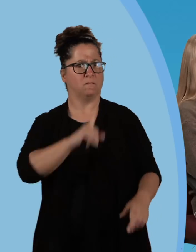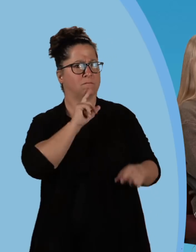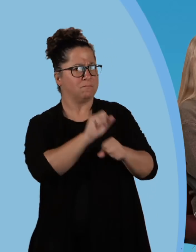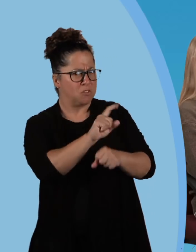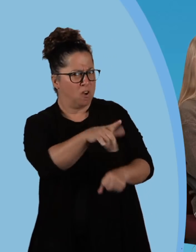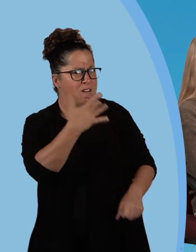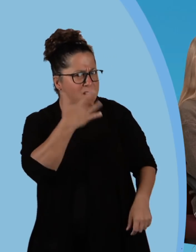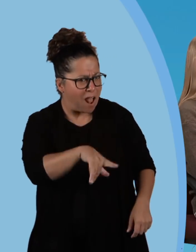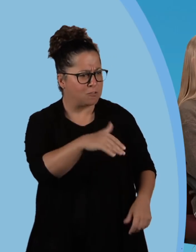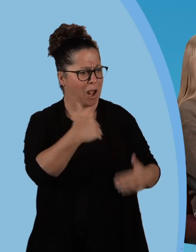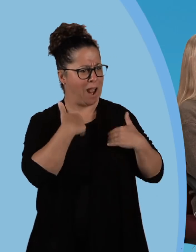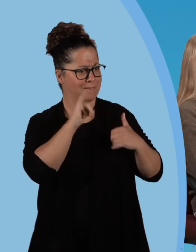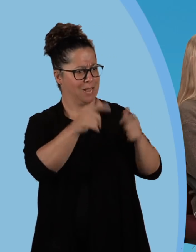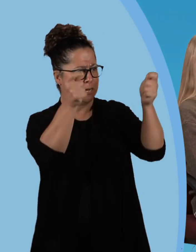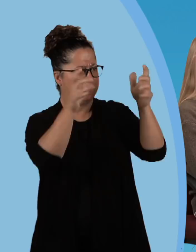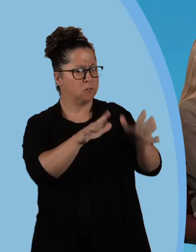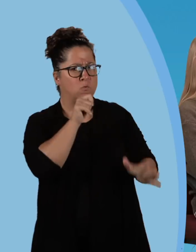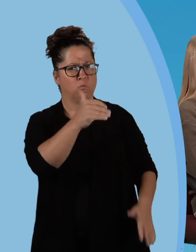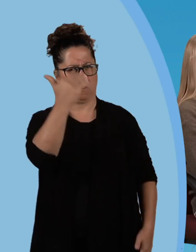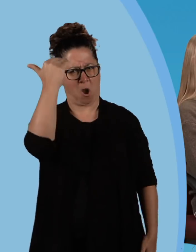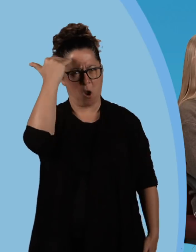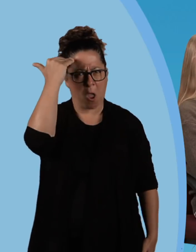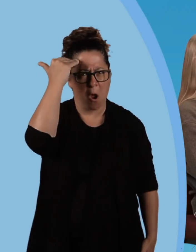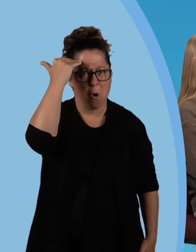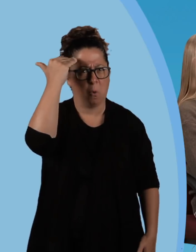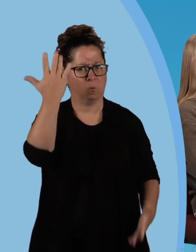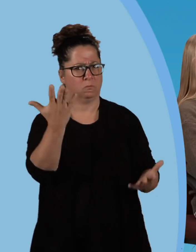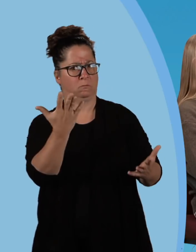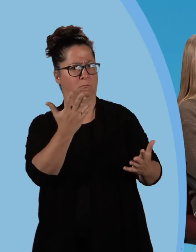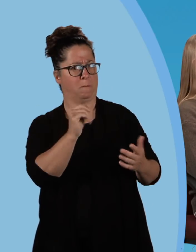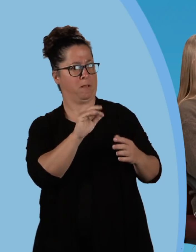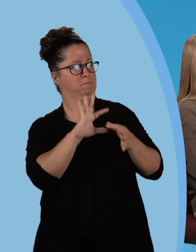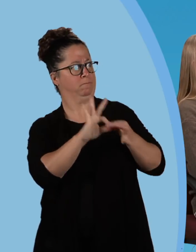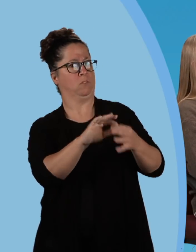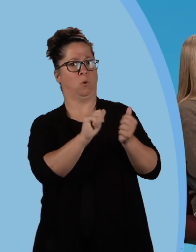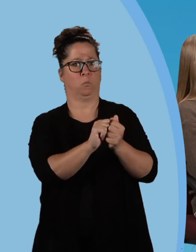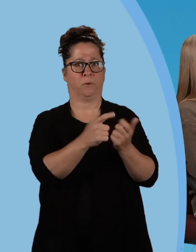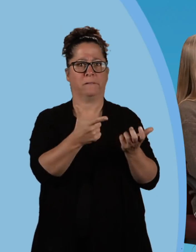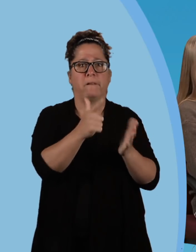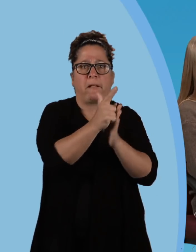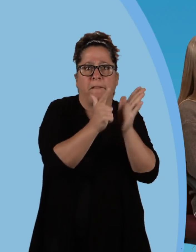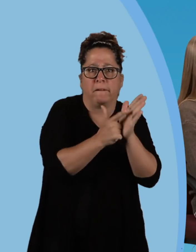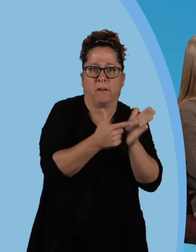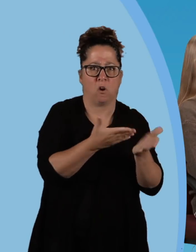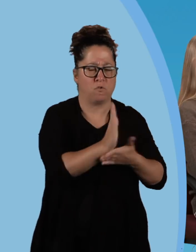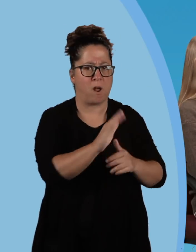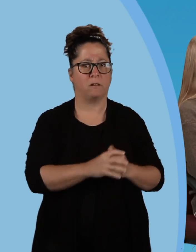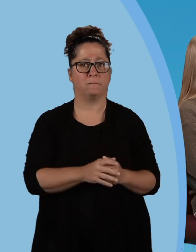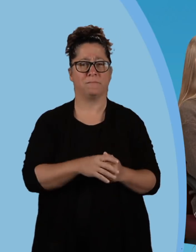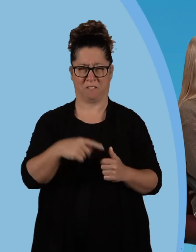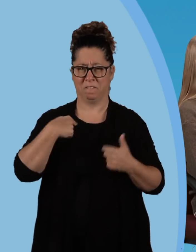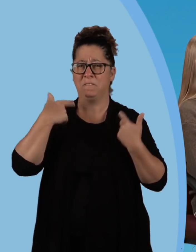Well, you were very lucky to have a knowledgeable administrator. One of the things they really have to understand